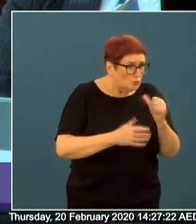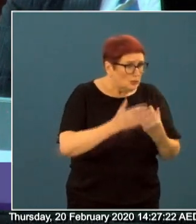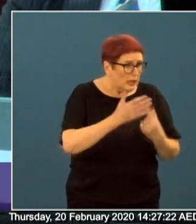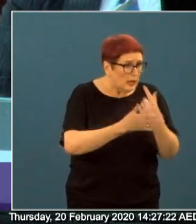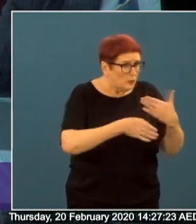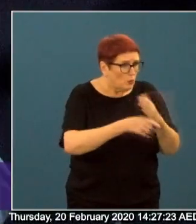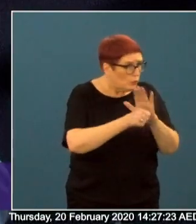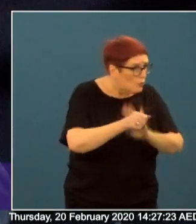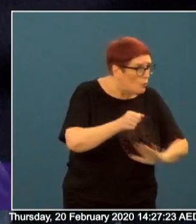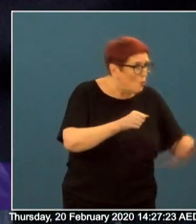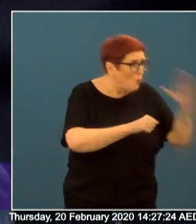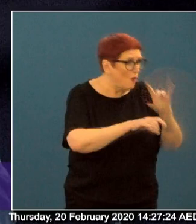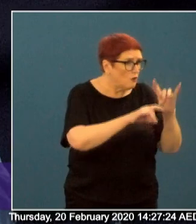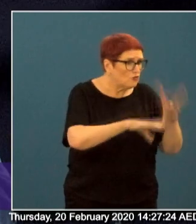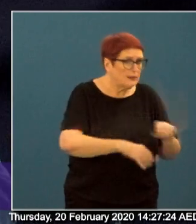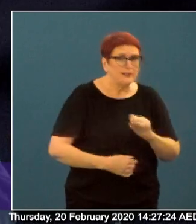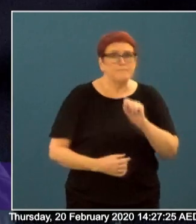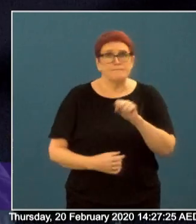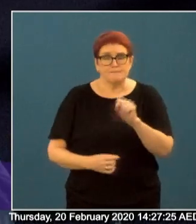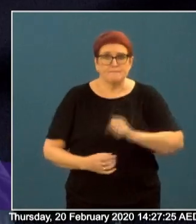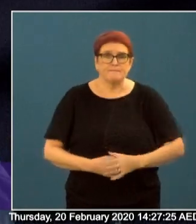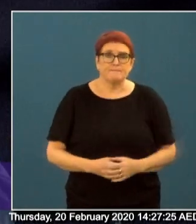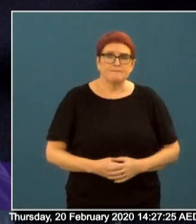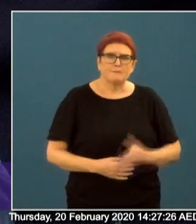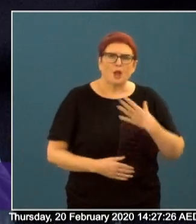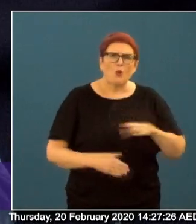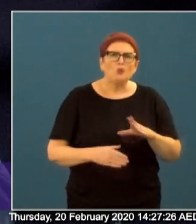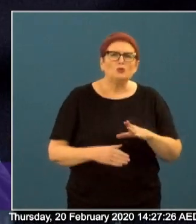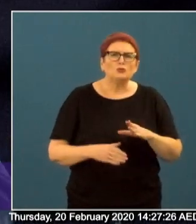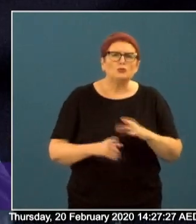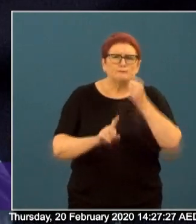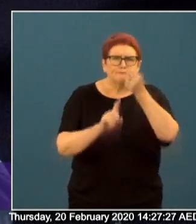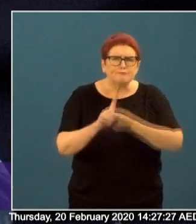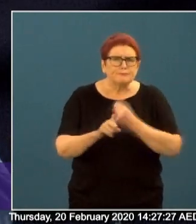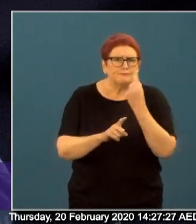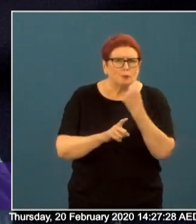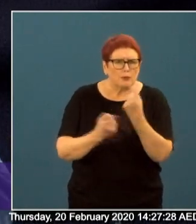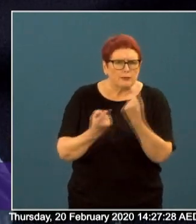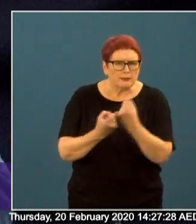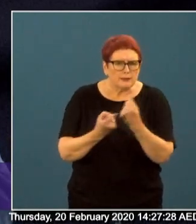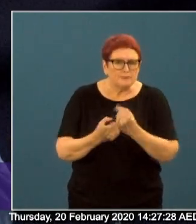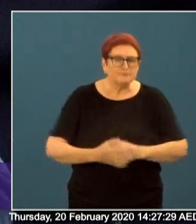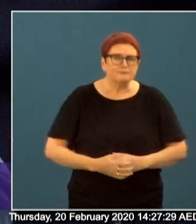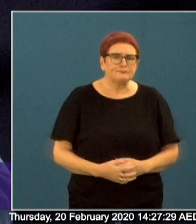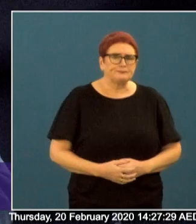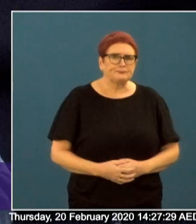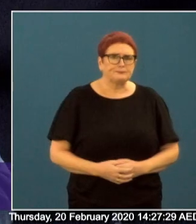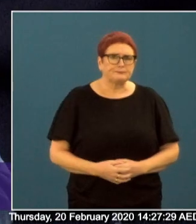That's right. And perhaps if I could highlight one point that, you know, initiatives that are very helpful in raising awareness